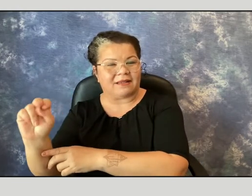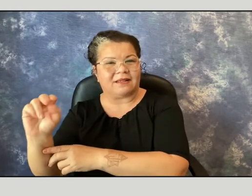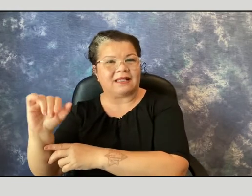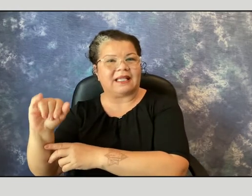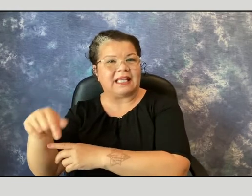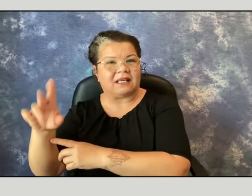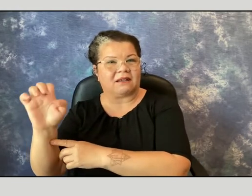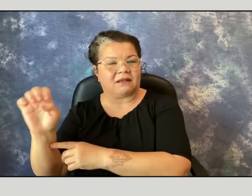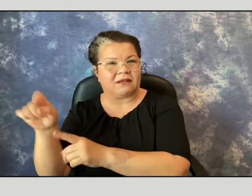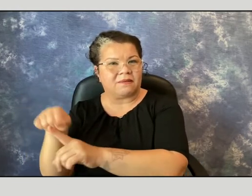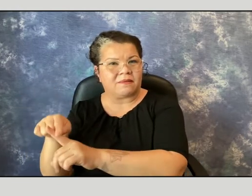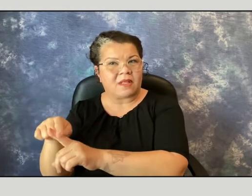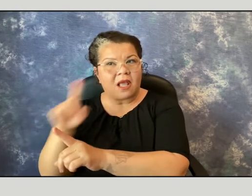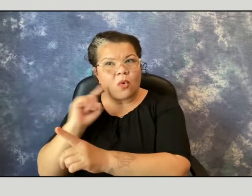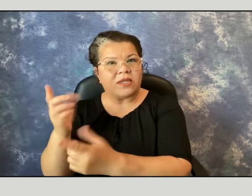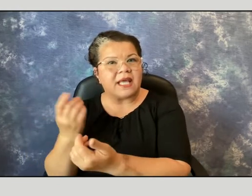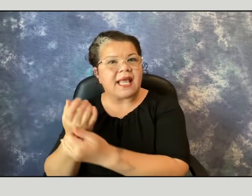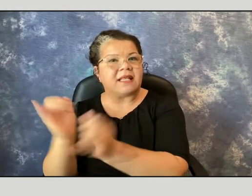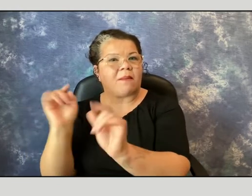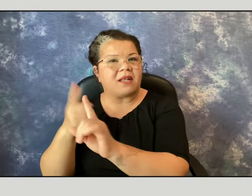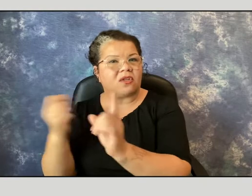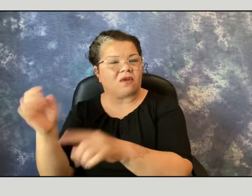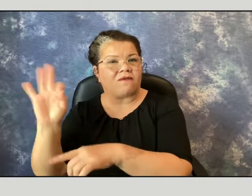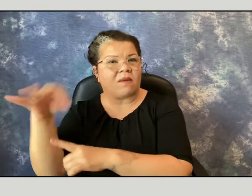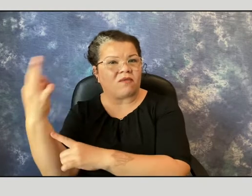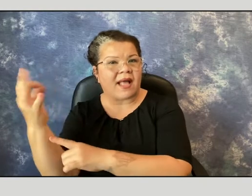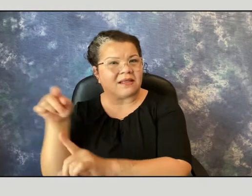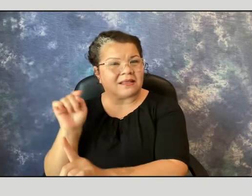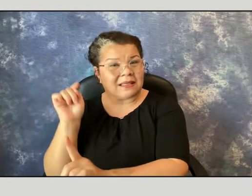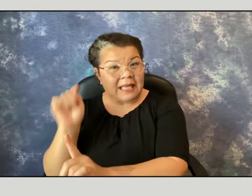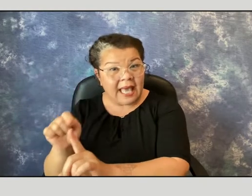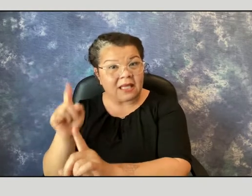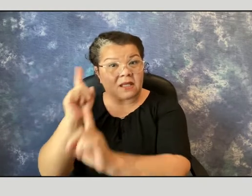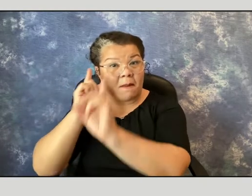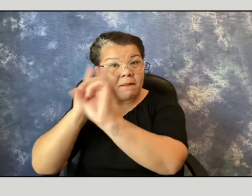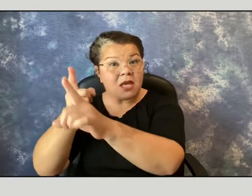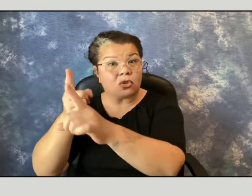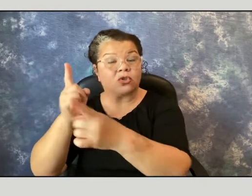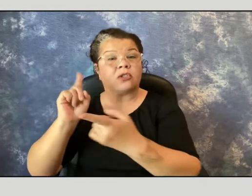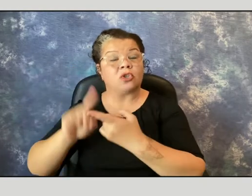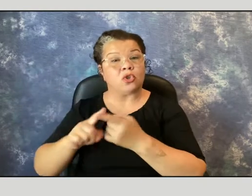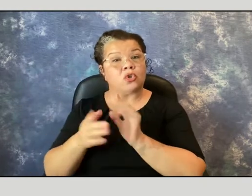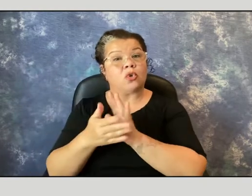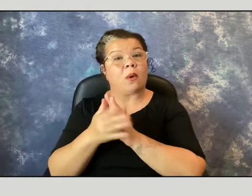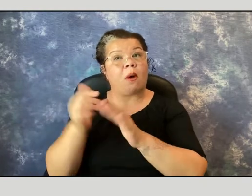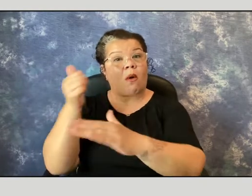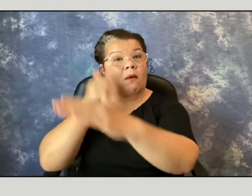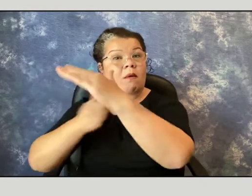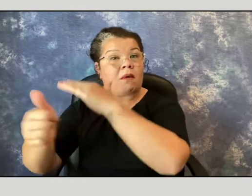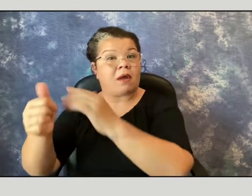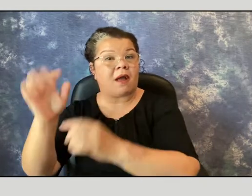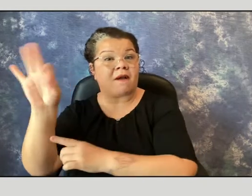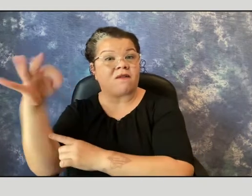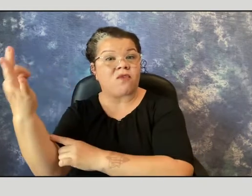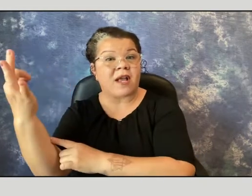Of course, Aime Cesaire's vision was that, by becoming part of France, this would result in the decolonization of France,